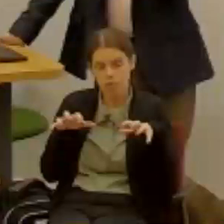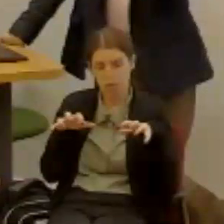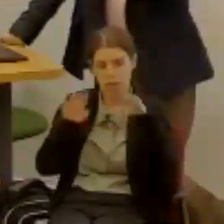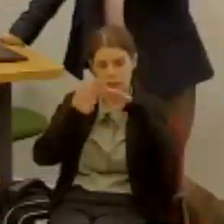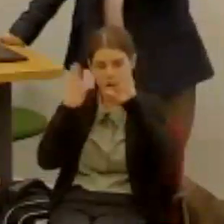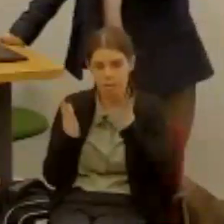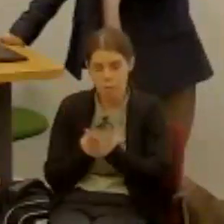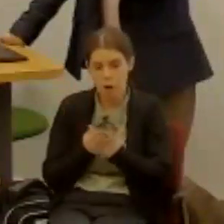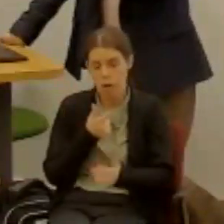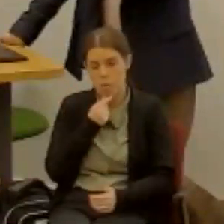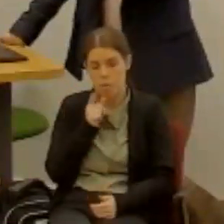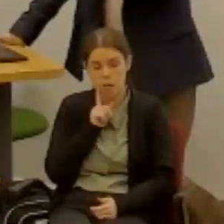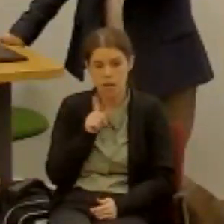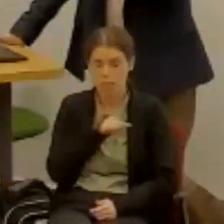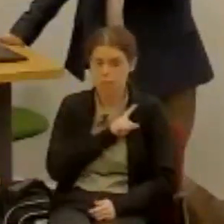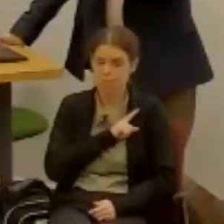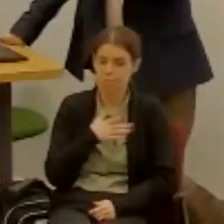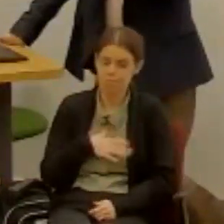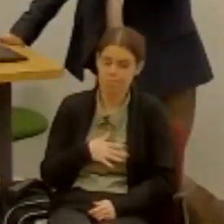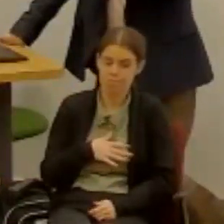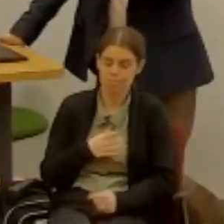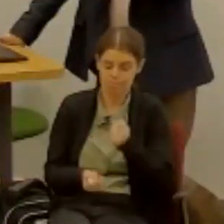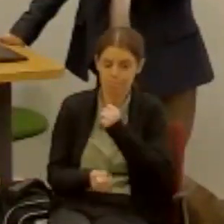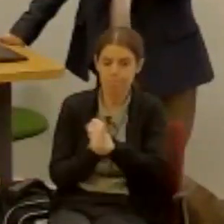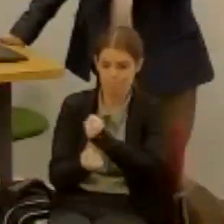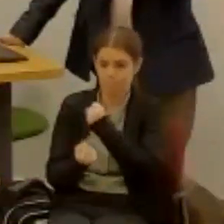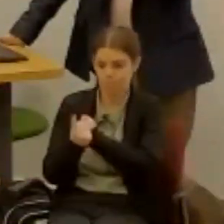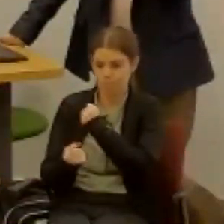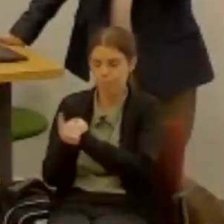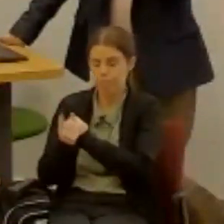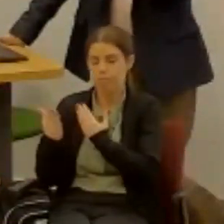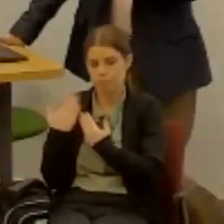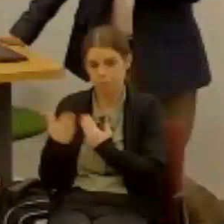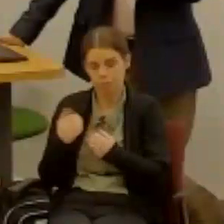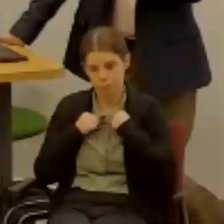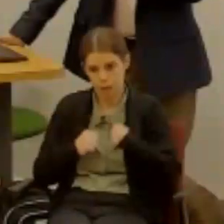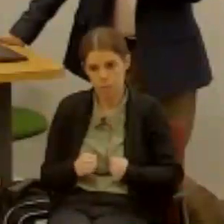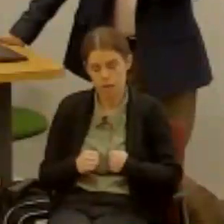just because we're kind of stubborn on this one, and it kept coming up. And so, we thought we'd look at the data.